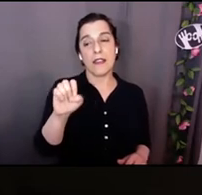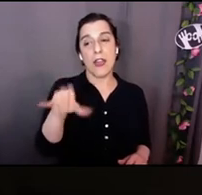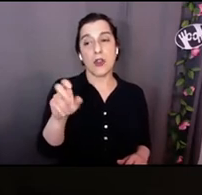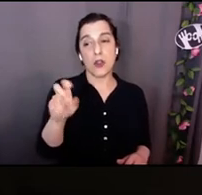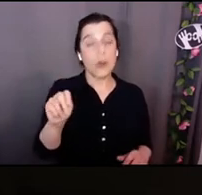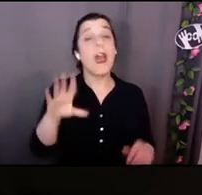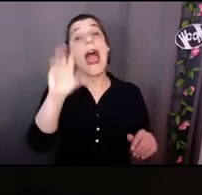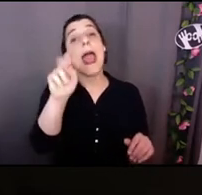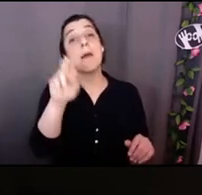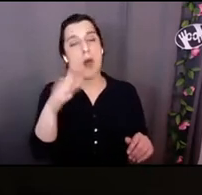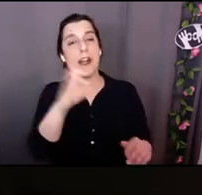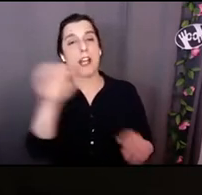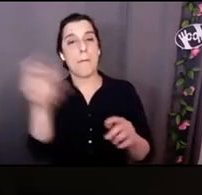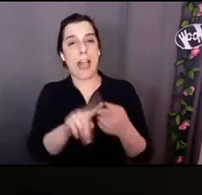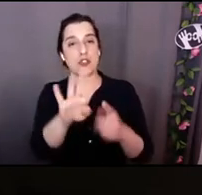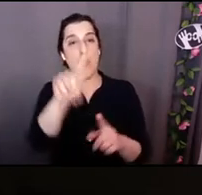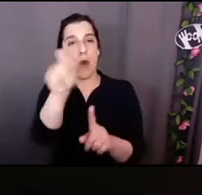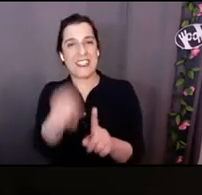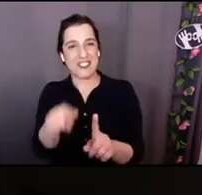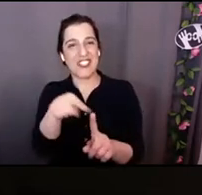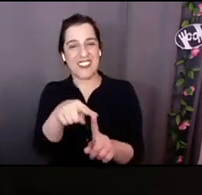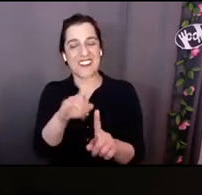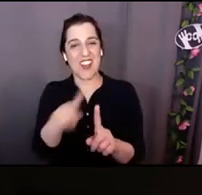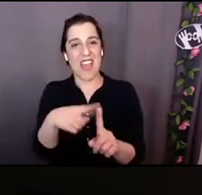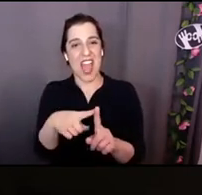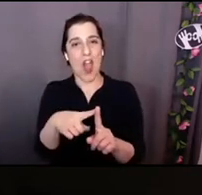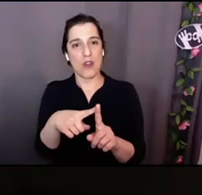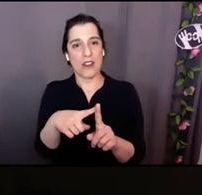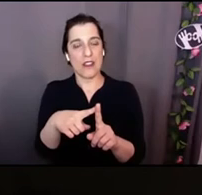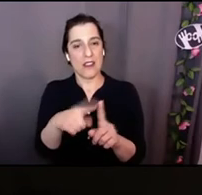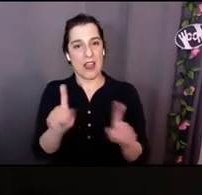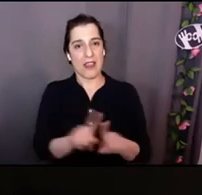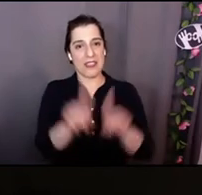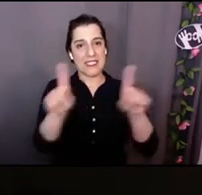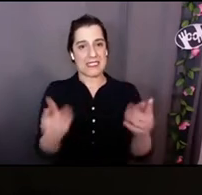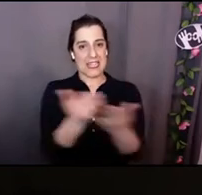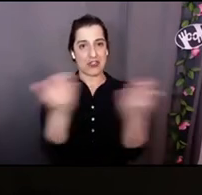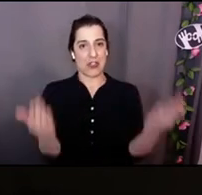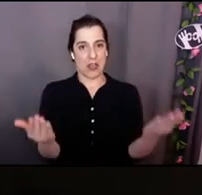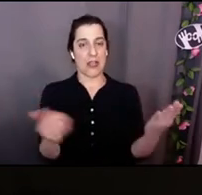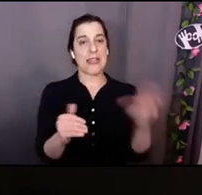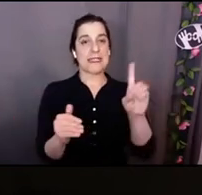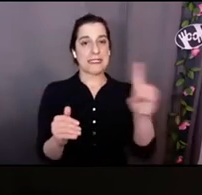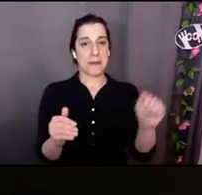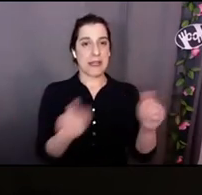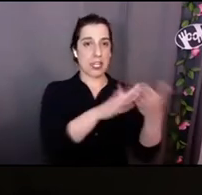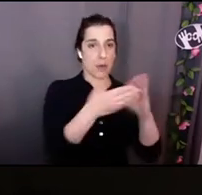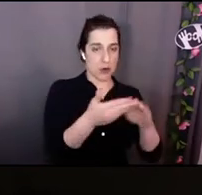the distinction between the disability community and then the non disabled community or able-bodied community. And I, I'm doing it not,